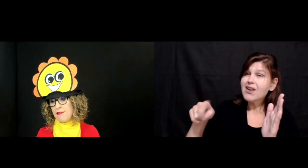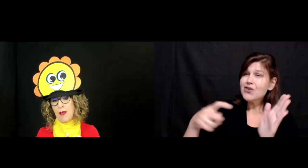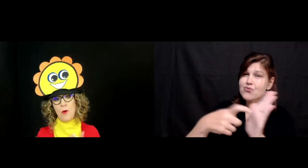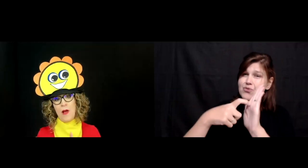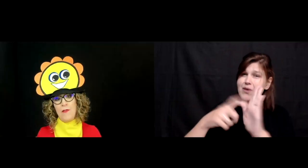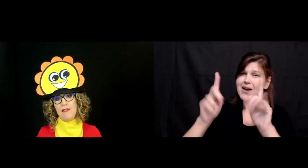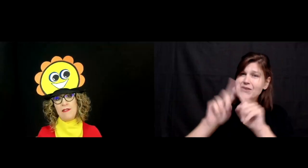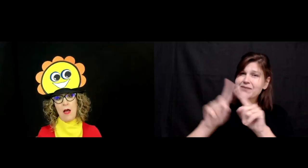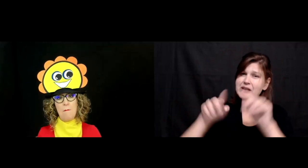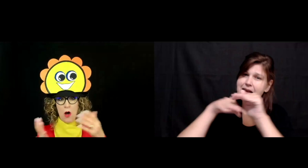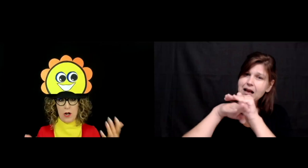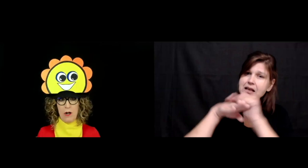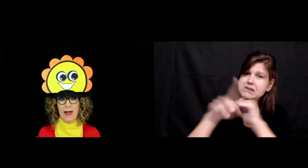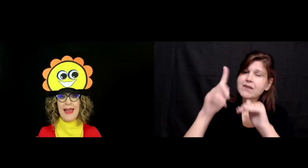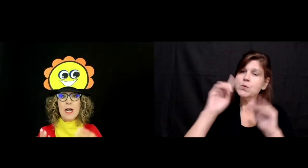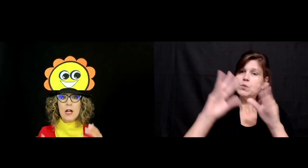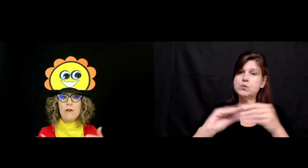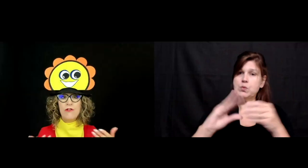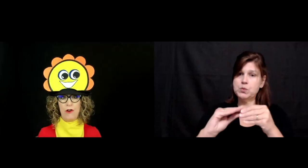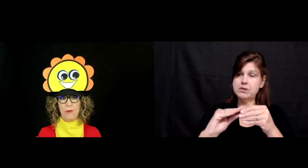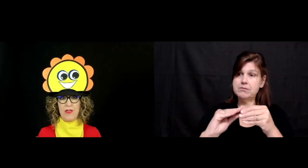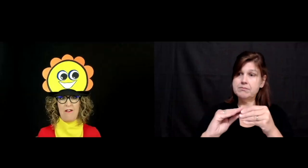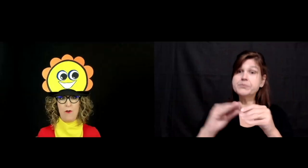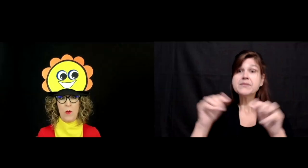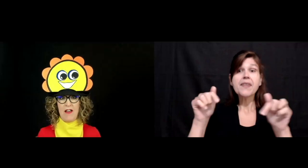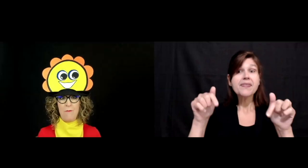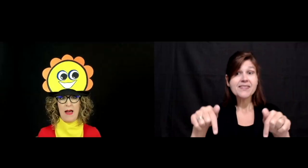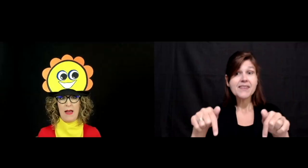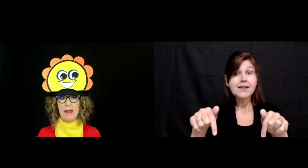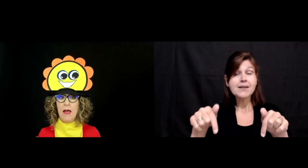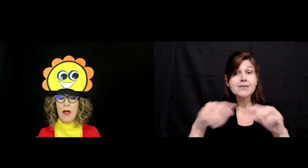And so this model includes children who are DeafBlind.